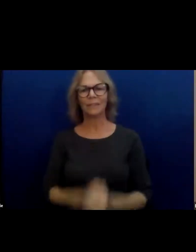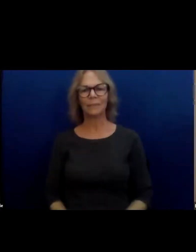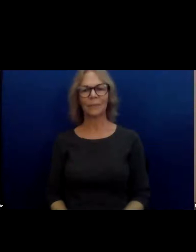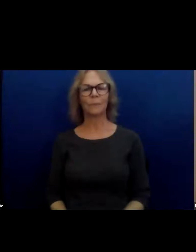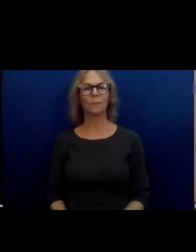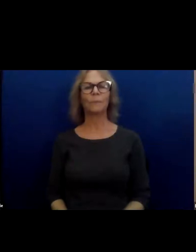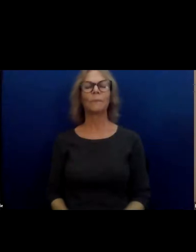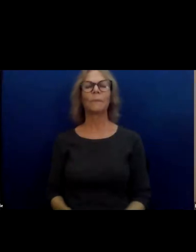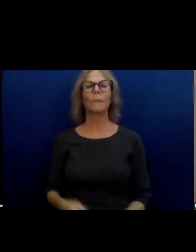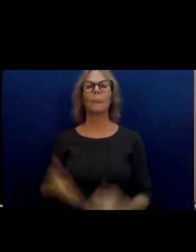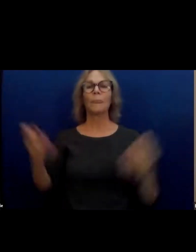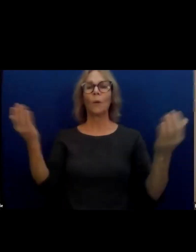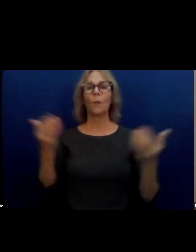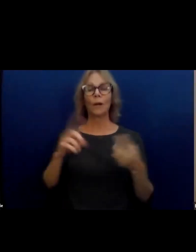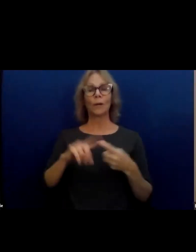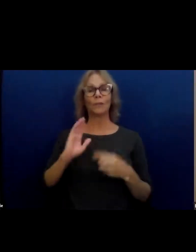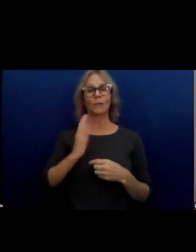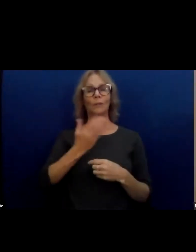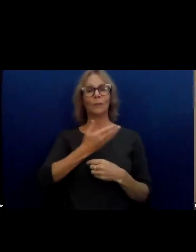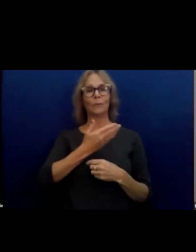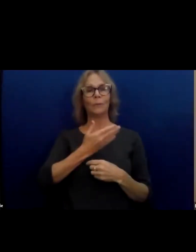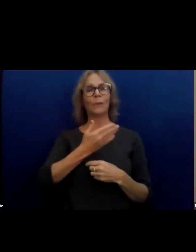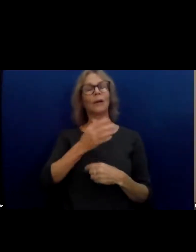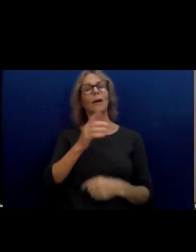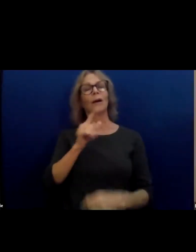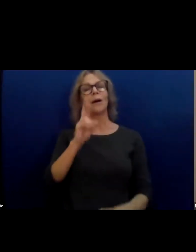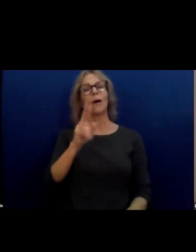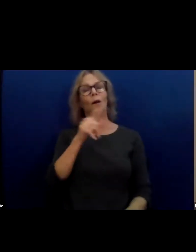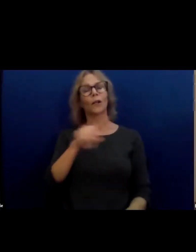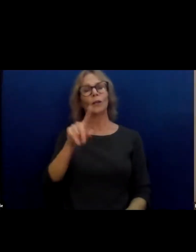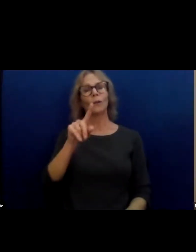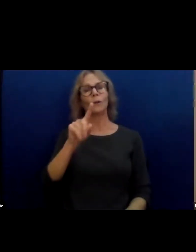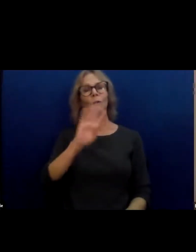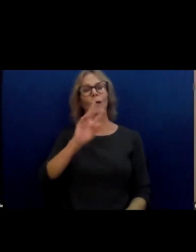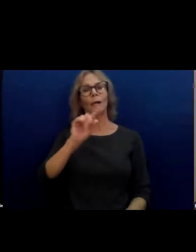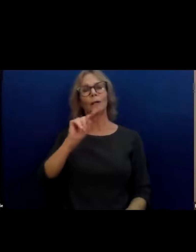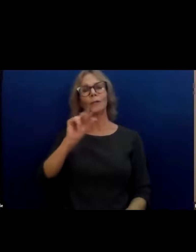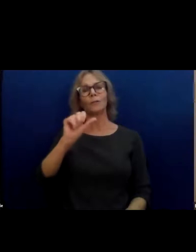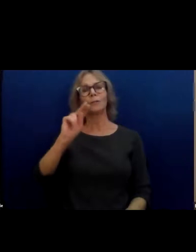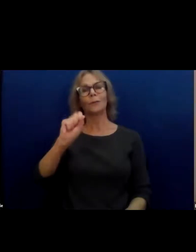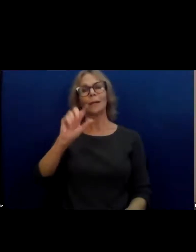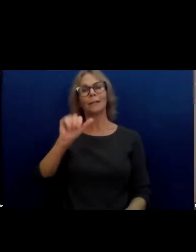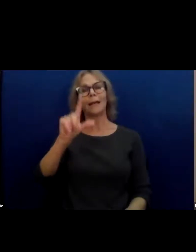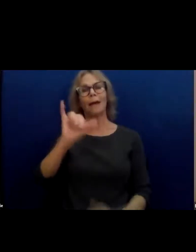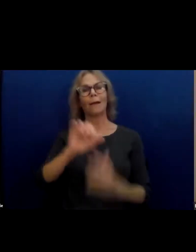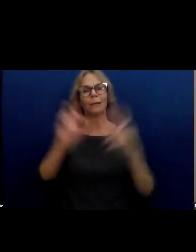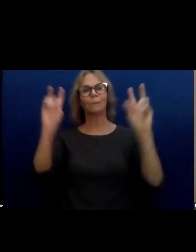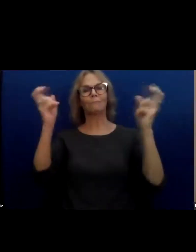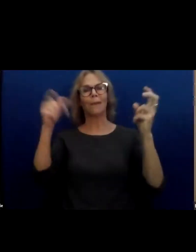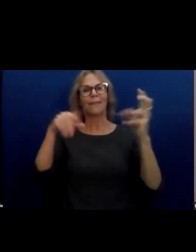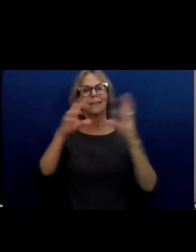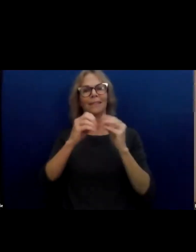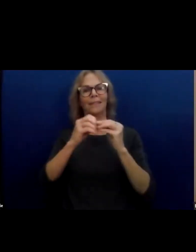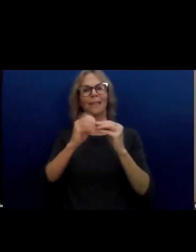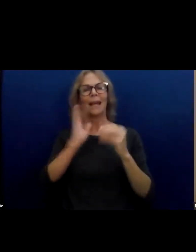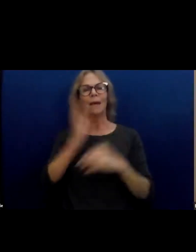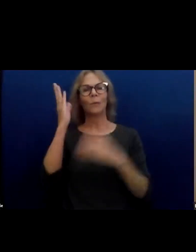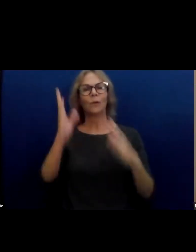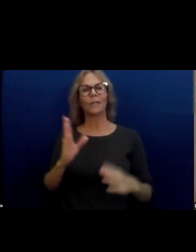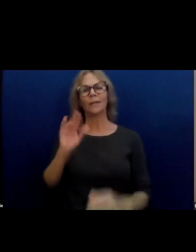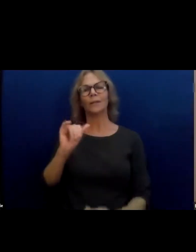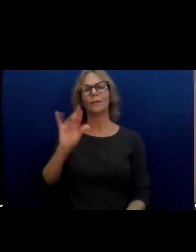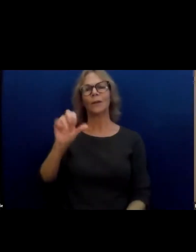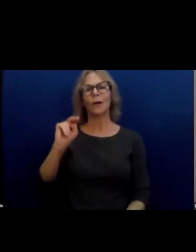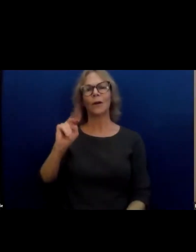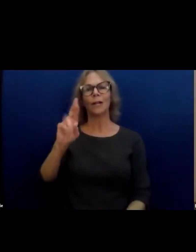Ruthann Van Buren: And welcome to Are You a Trans Ally? That is the title of our session. Our presenter is Arien Reed. And we want to